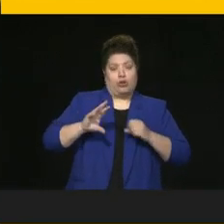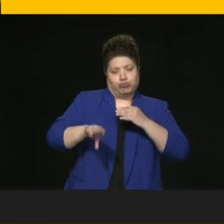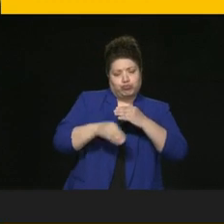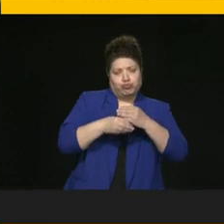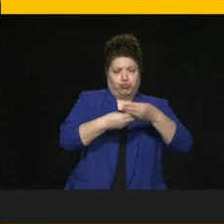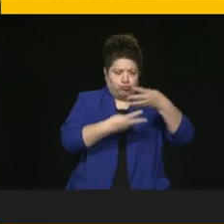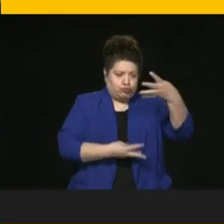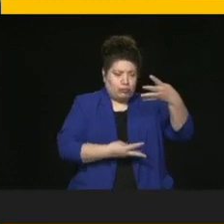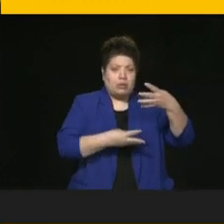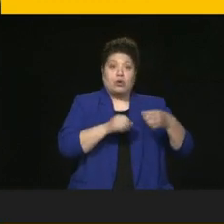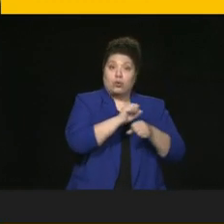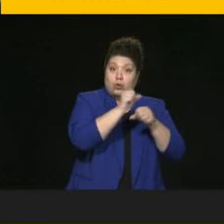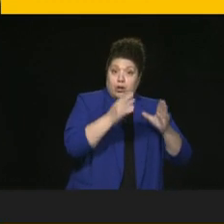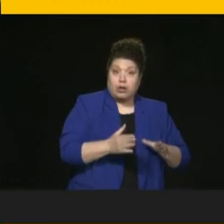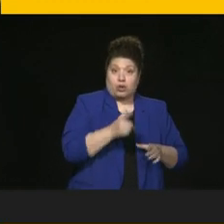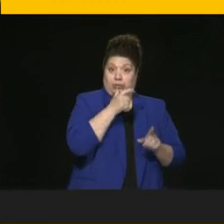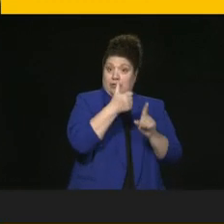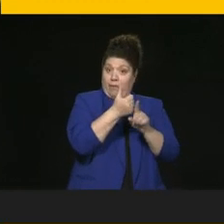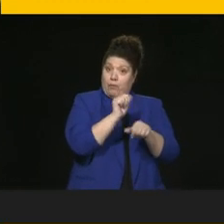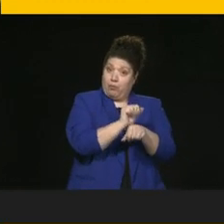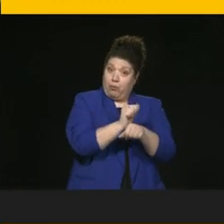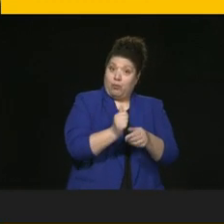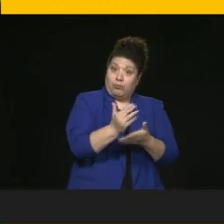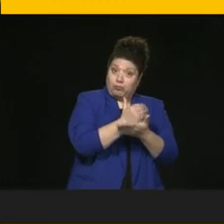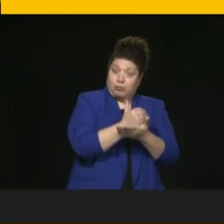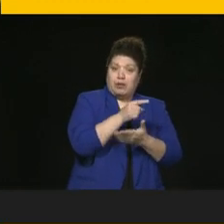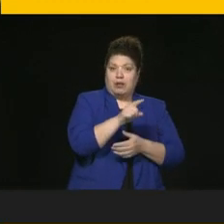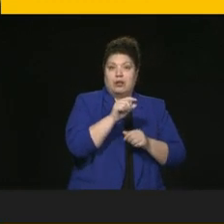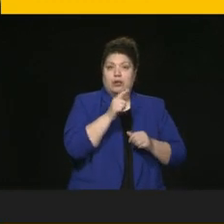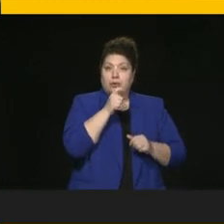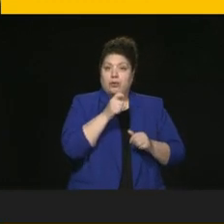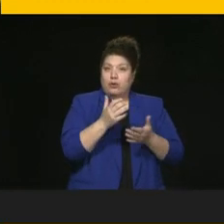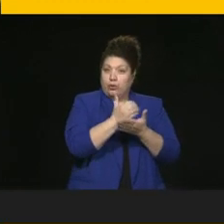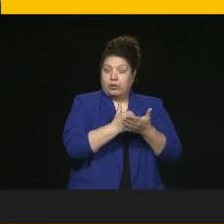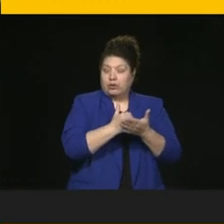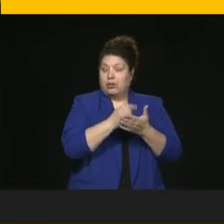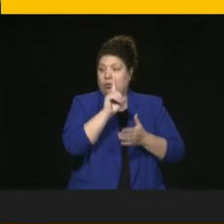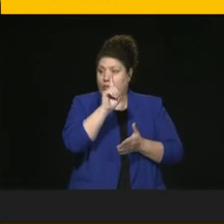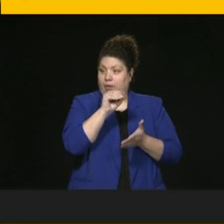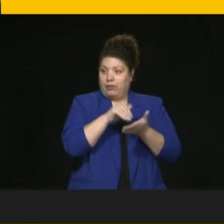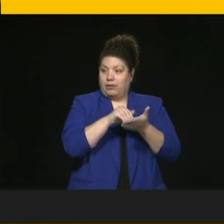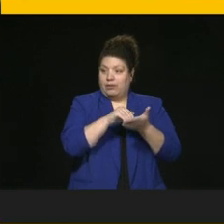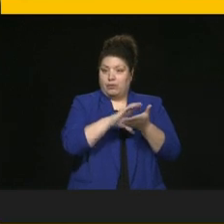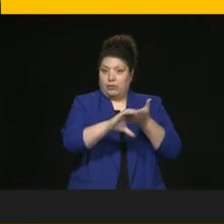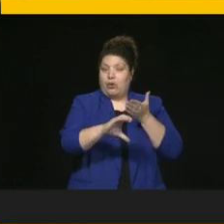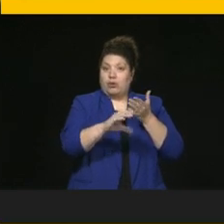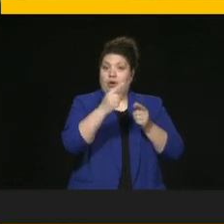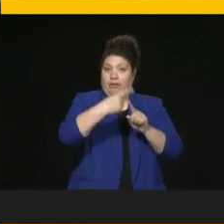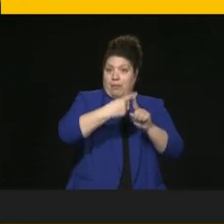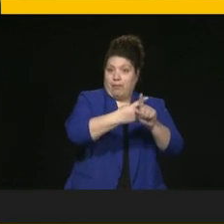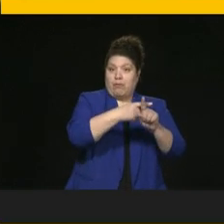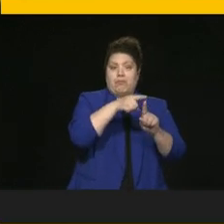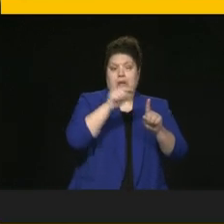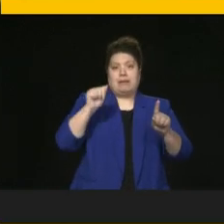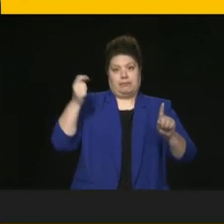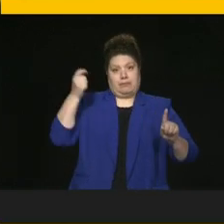EXTENDING THE ELIGIBILITY OF THE CERB TO ALLOW WORKERS INCLUDING